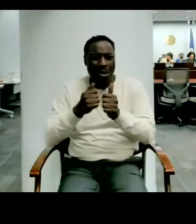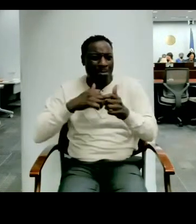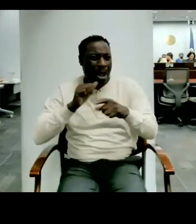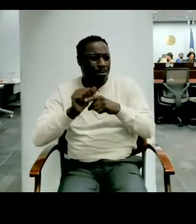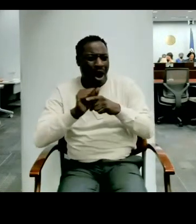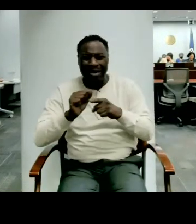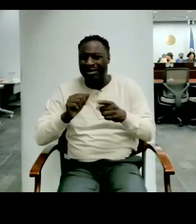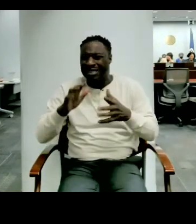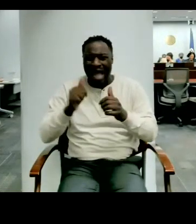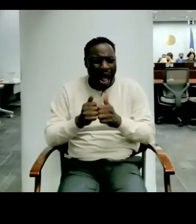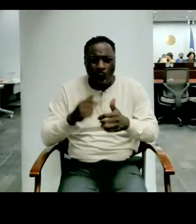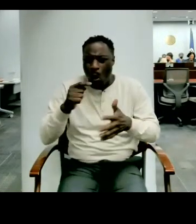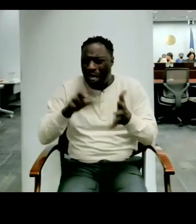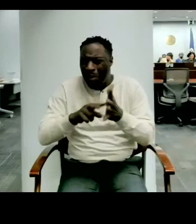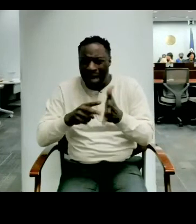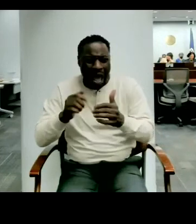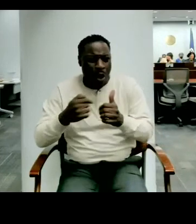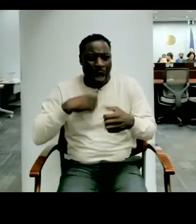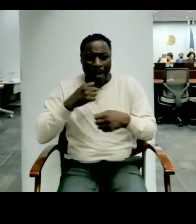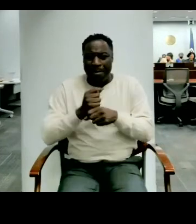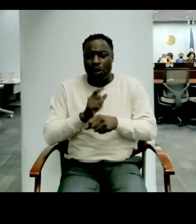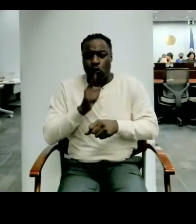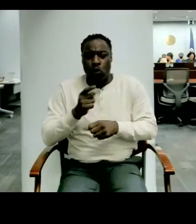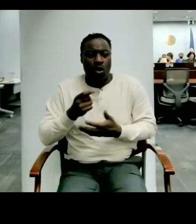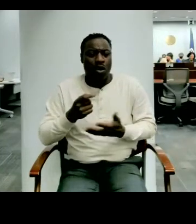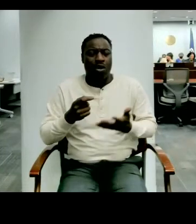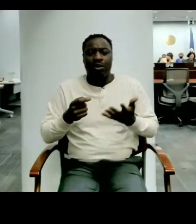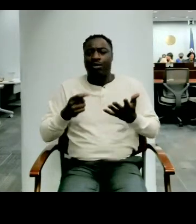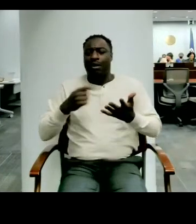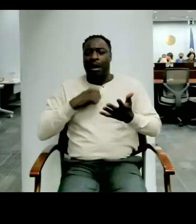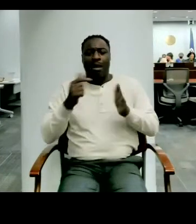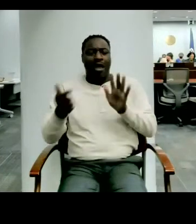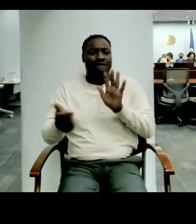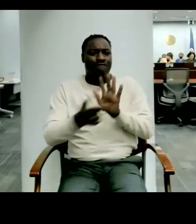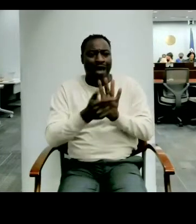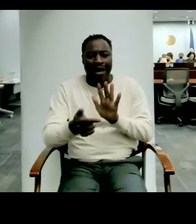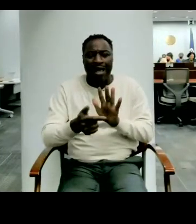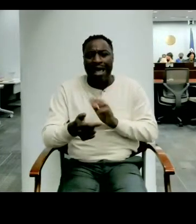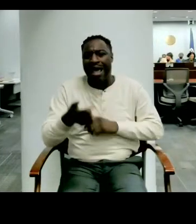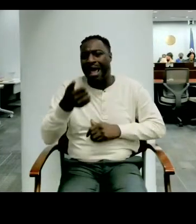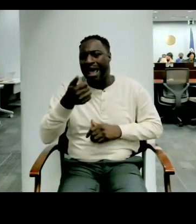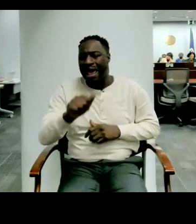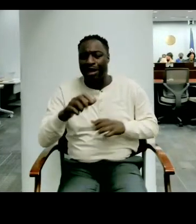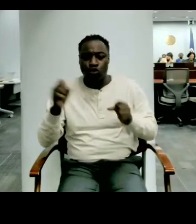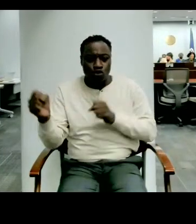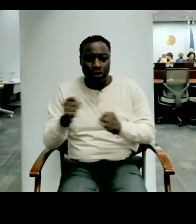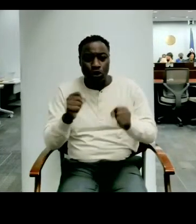How do I make sure I'm not um violating any of these strategic enforcement plans that the